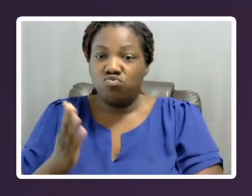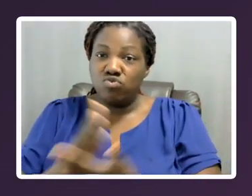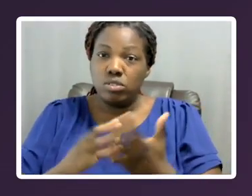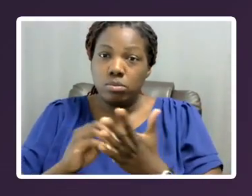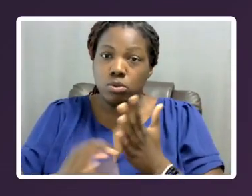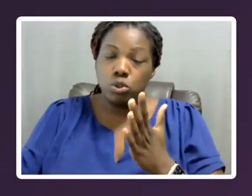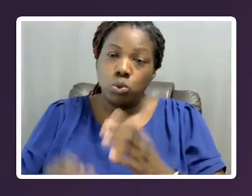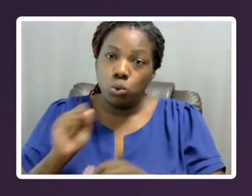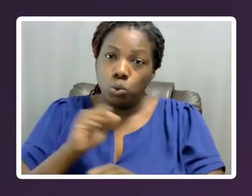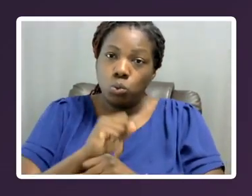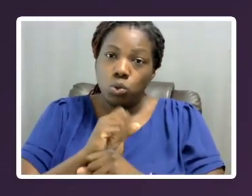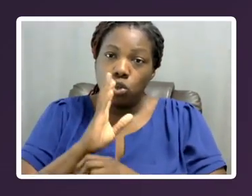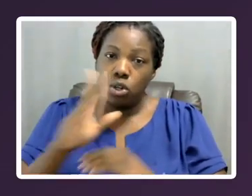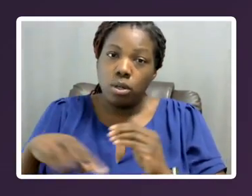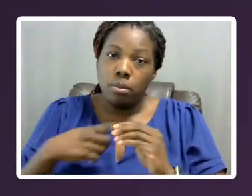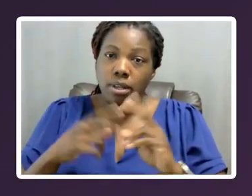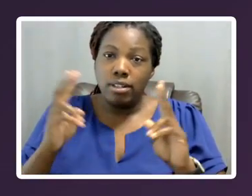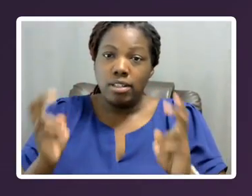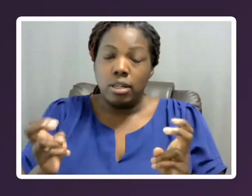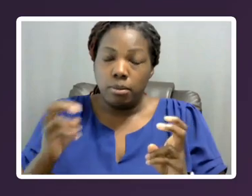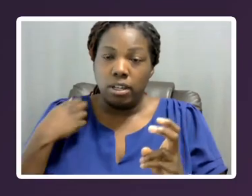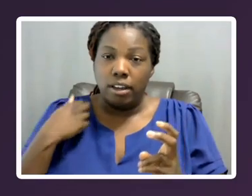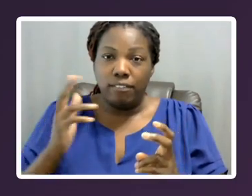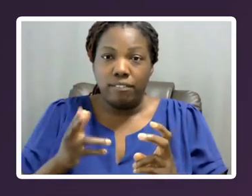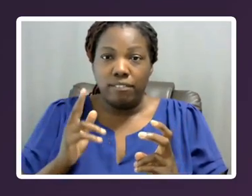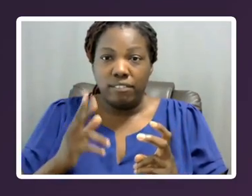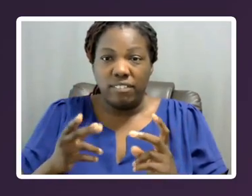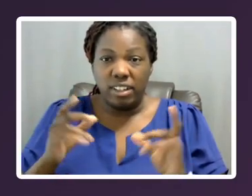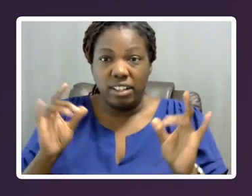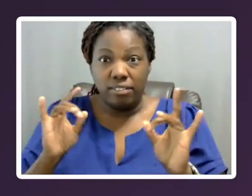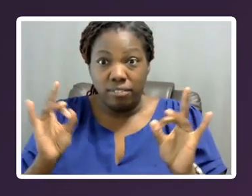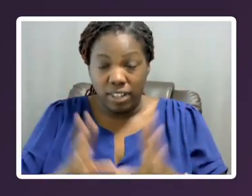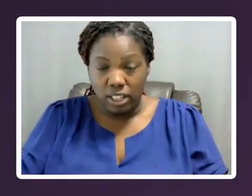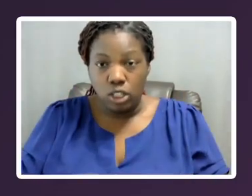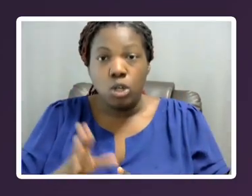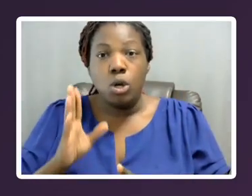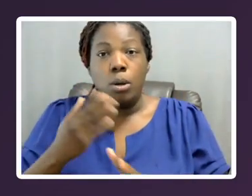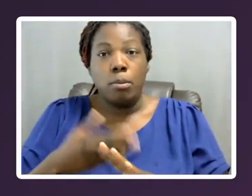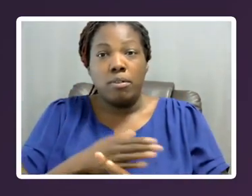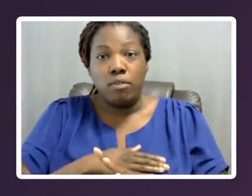topic of gun violence. We will let you know before we view student work later in the presentation